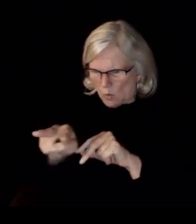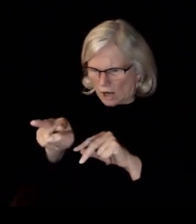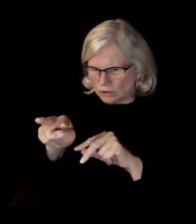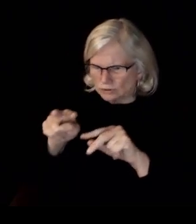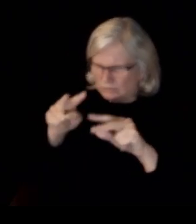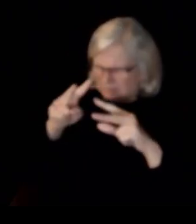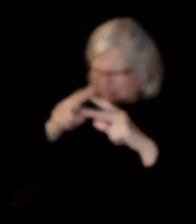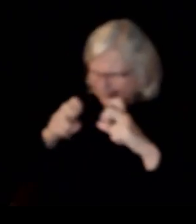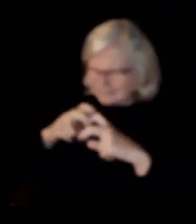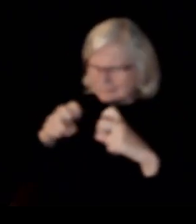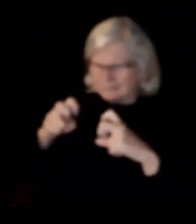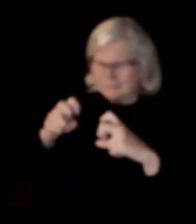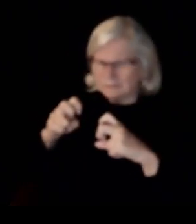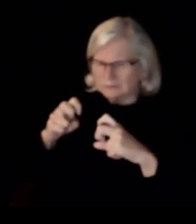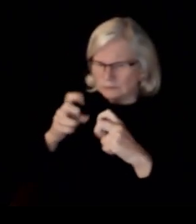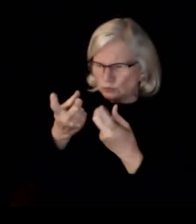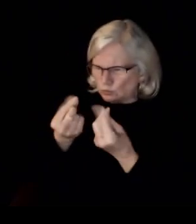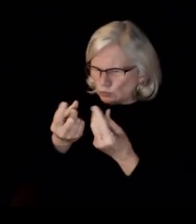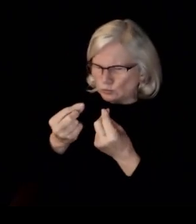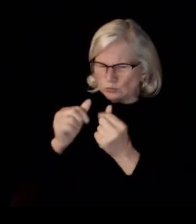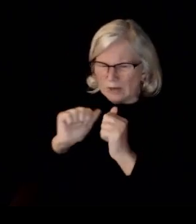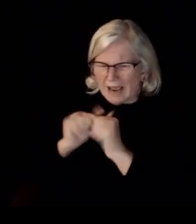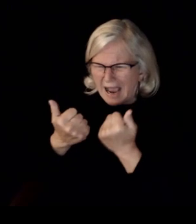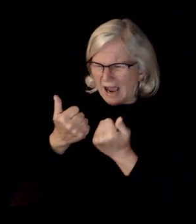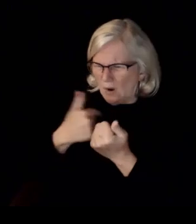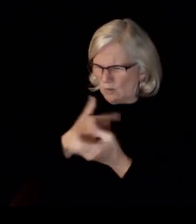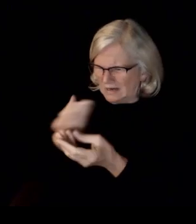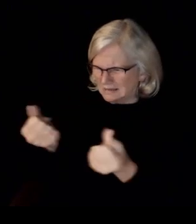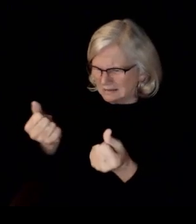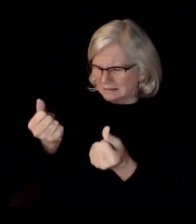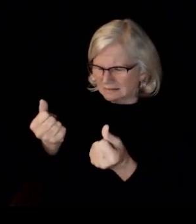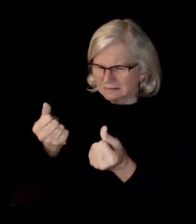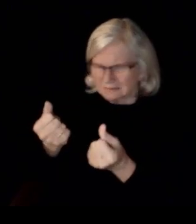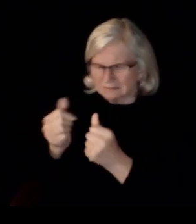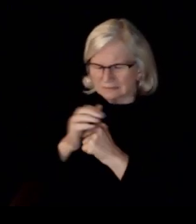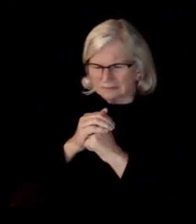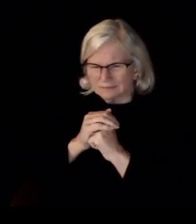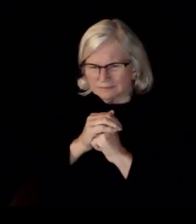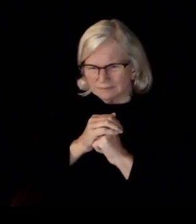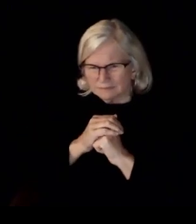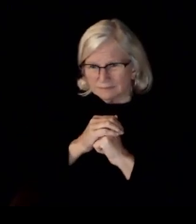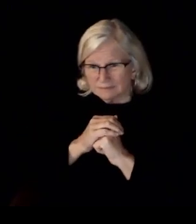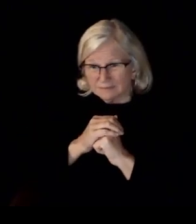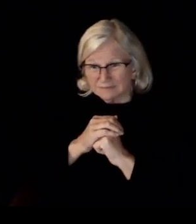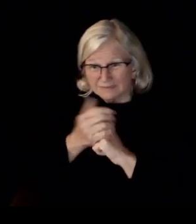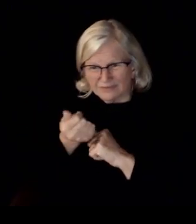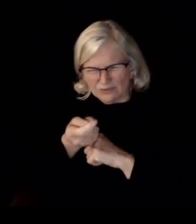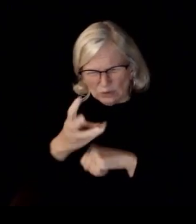growth to and as Kris has said uh several times it's significantly driven just by increases